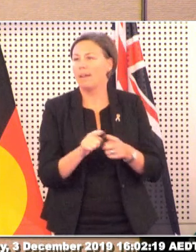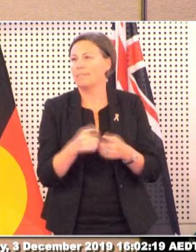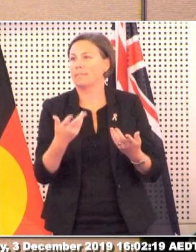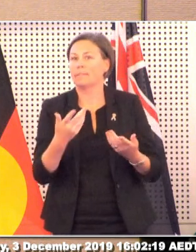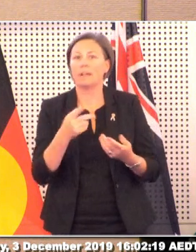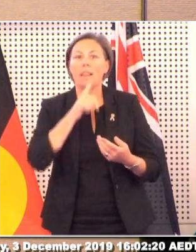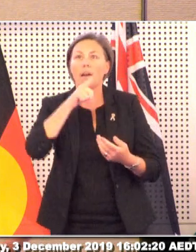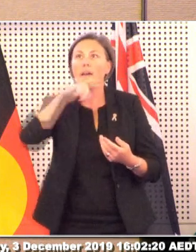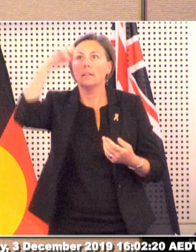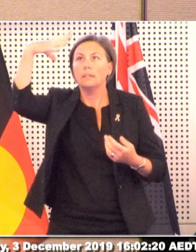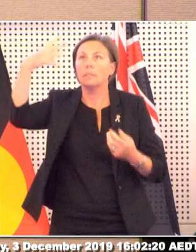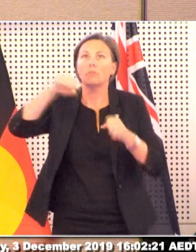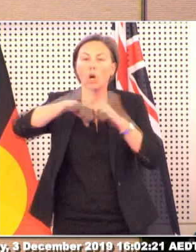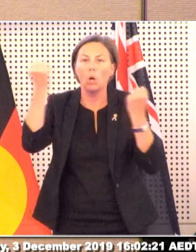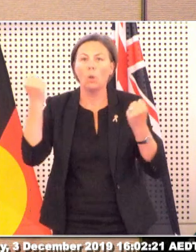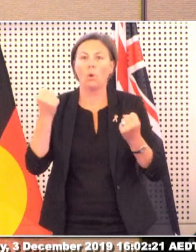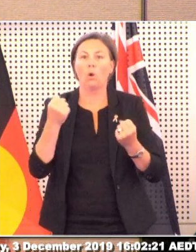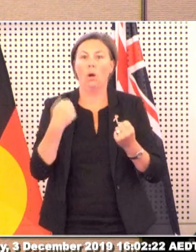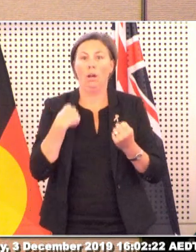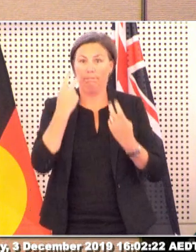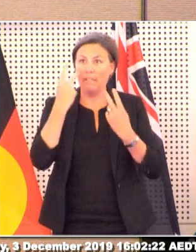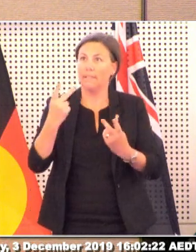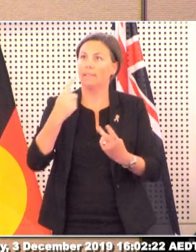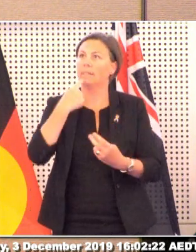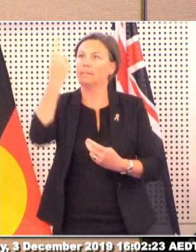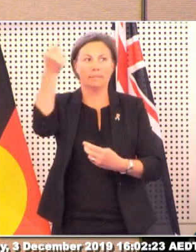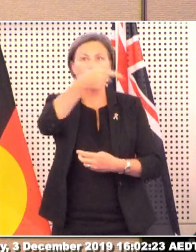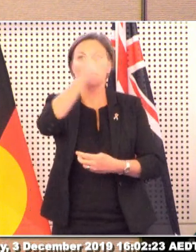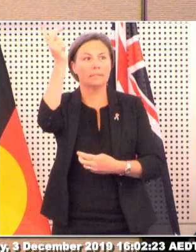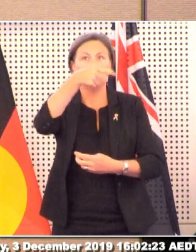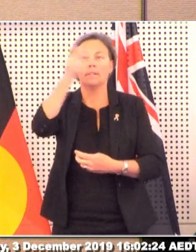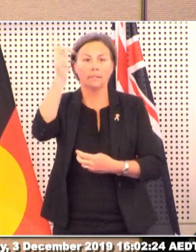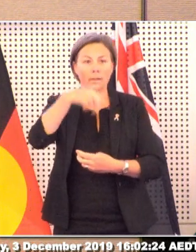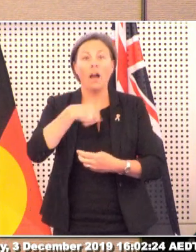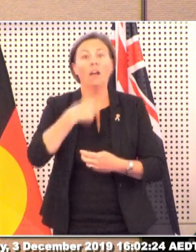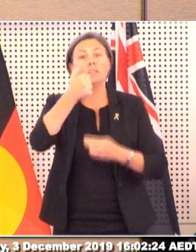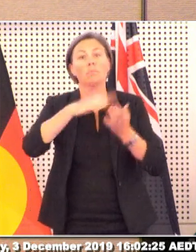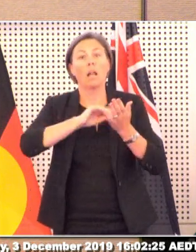You know, a CV will report it and six months later that light fitting is still being reported as not being fixed.